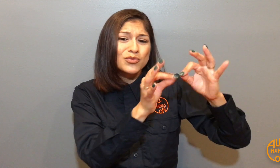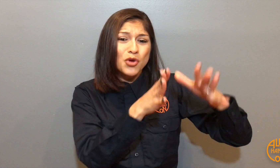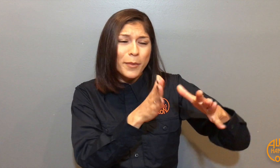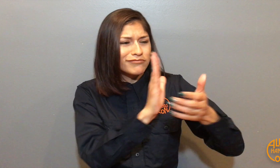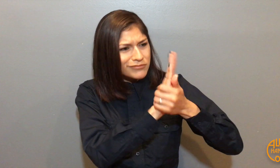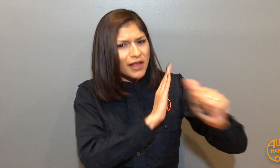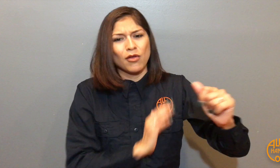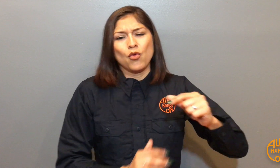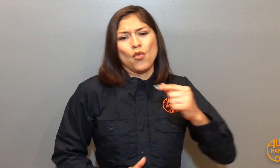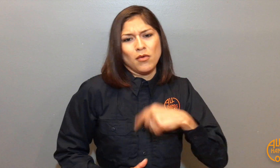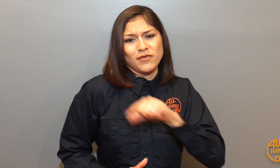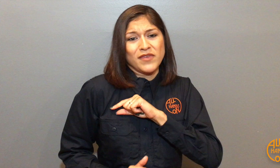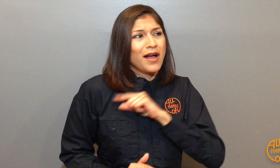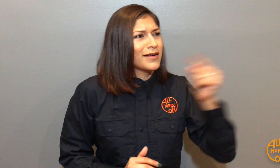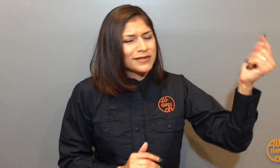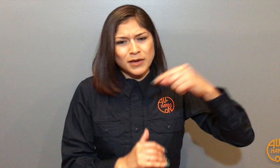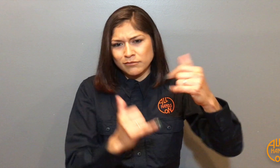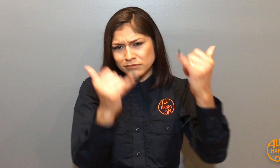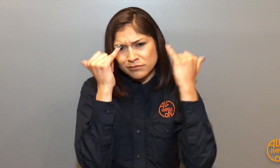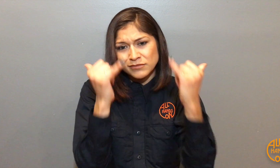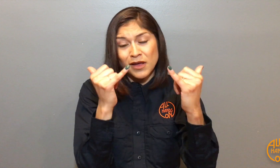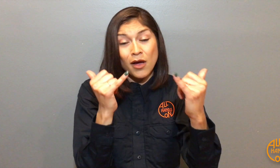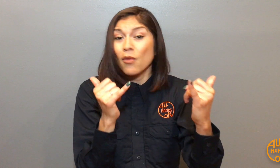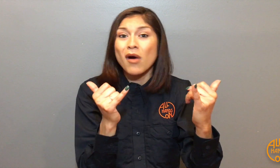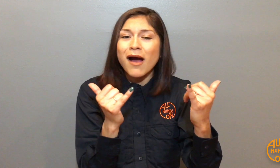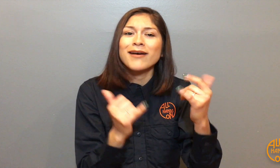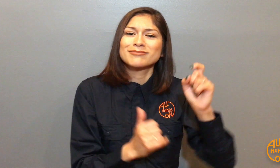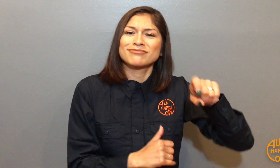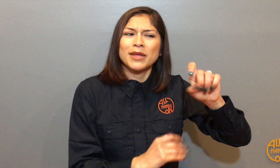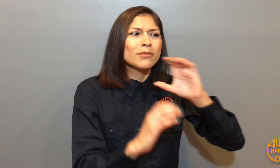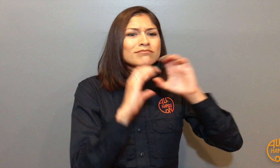make sure that the hospital calls someone qualified, an interpreter who